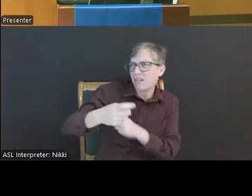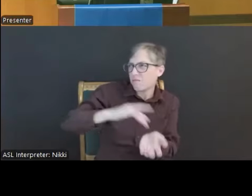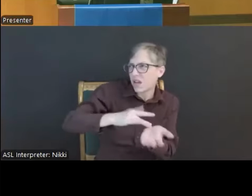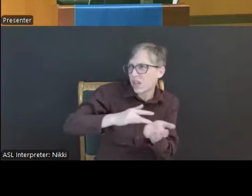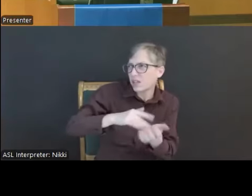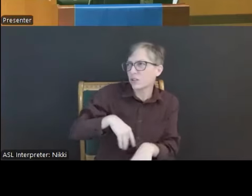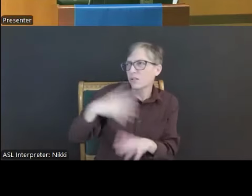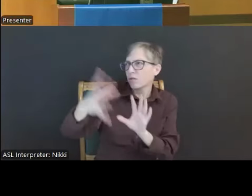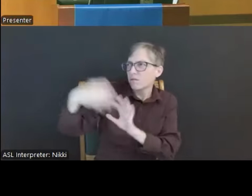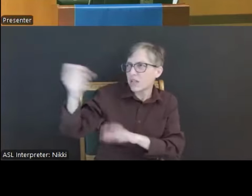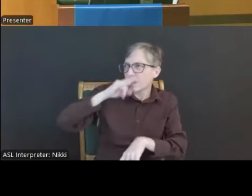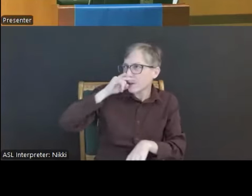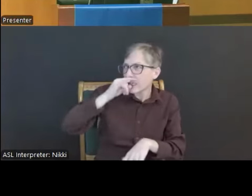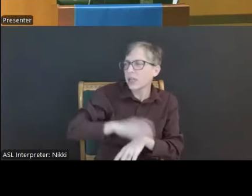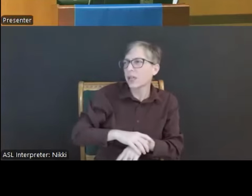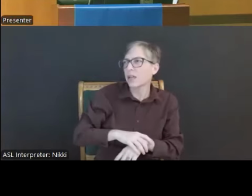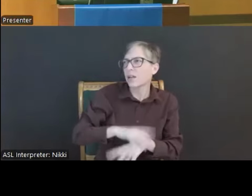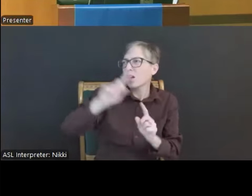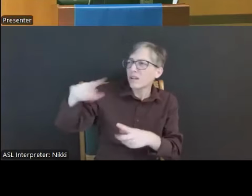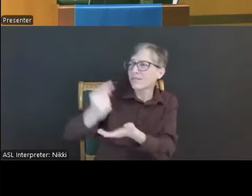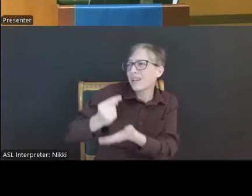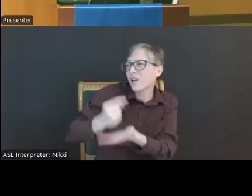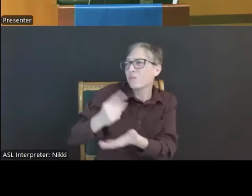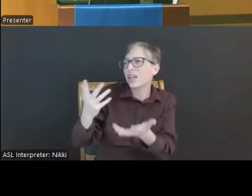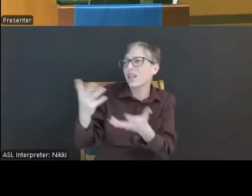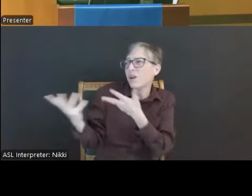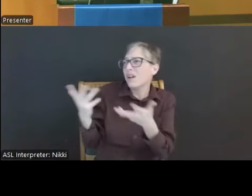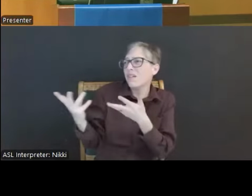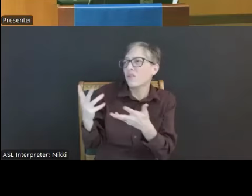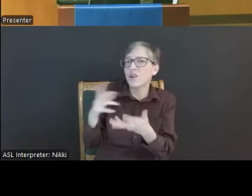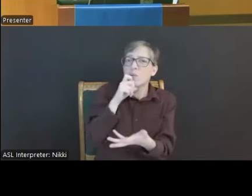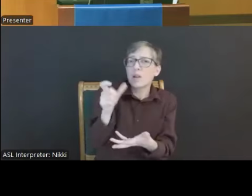or we're not going to let them SE uh talk too much uh or share too much because they're going